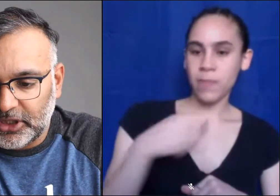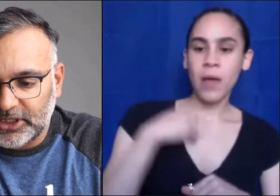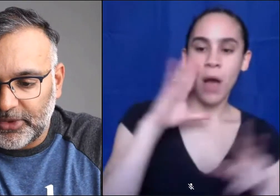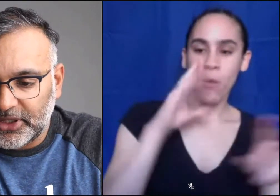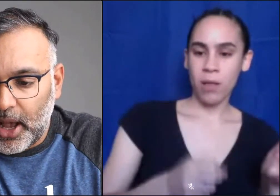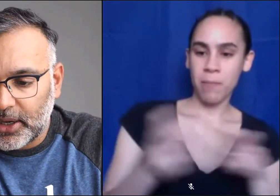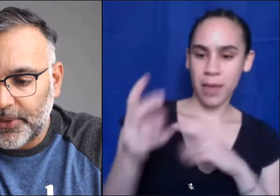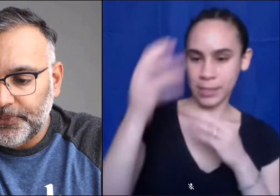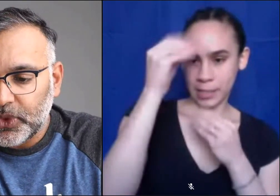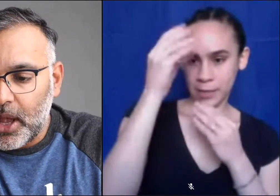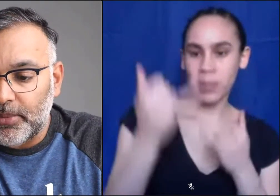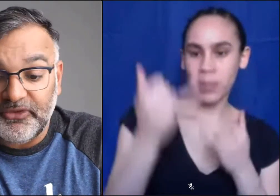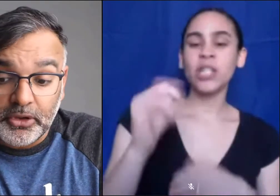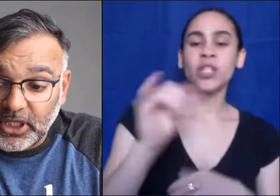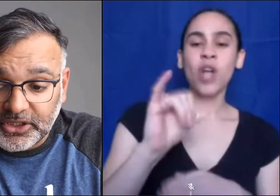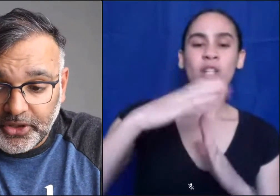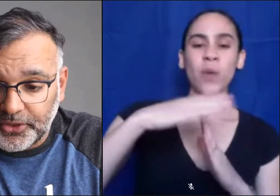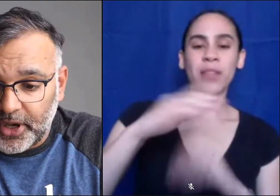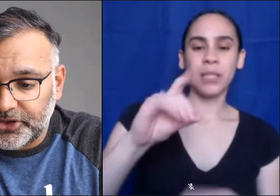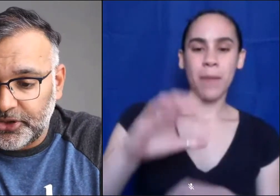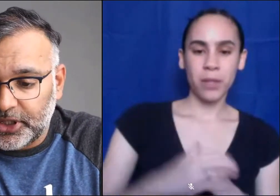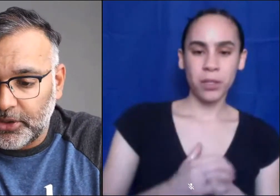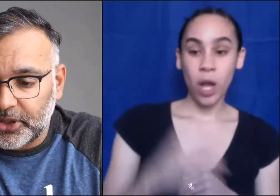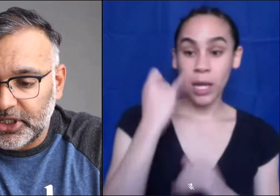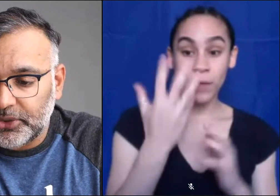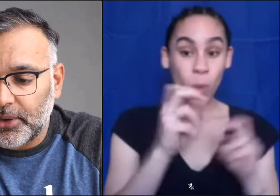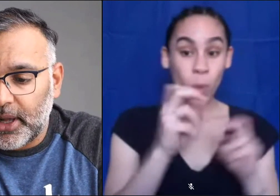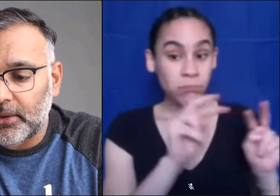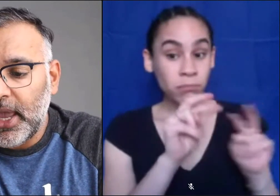the top of the dock um if you're looking to talk to a coach you can always go to this url